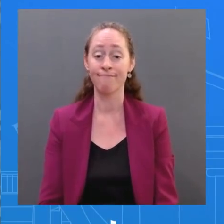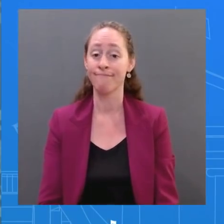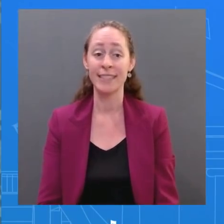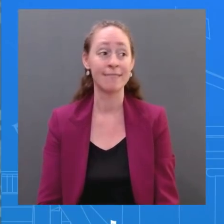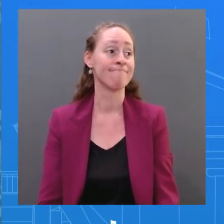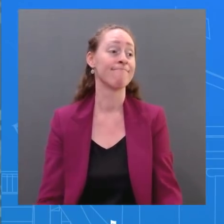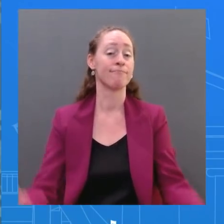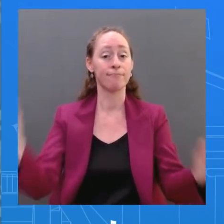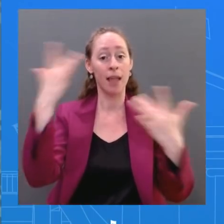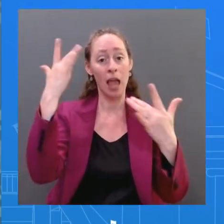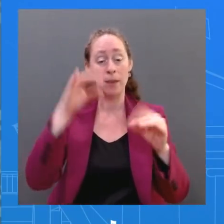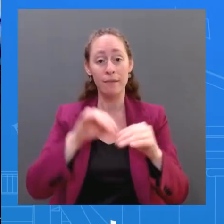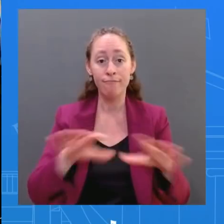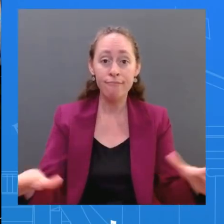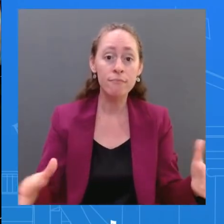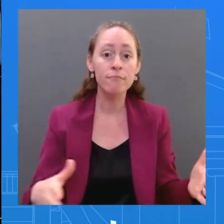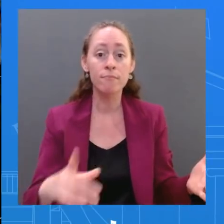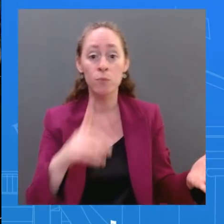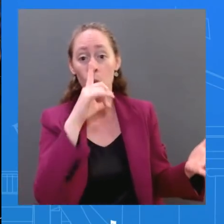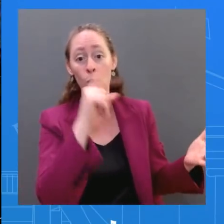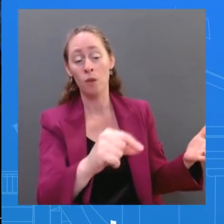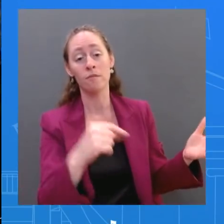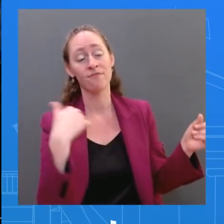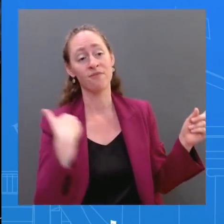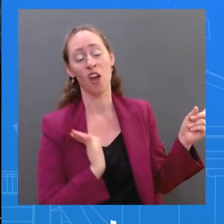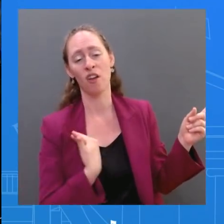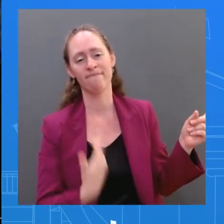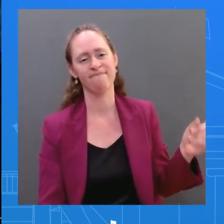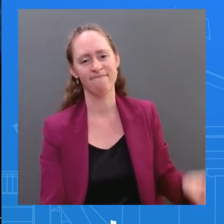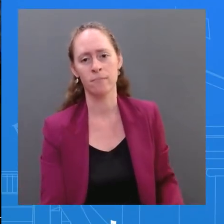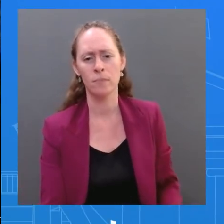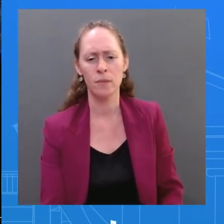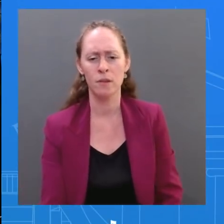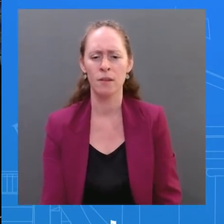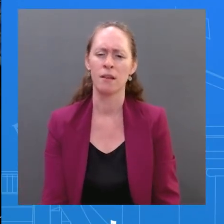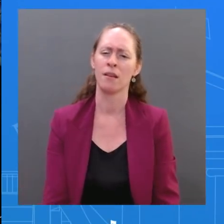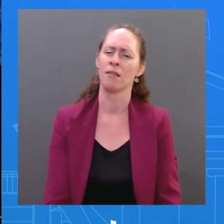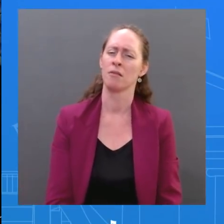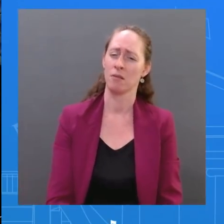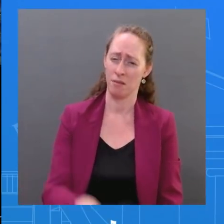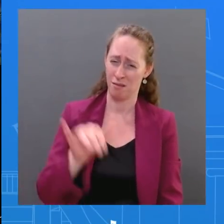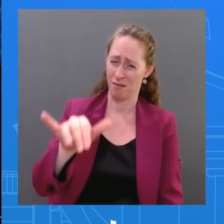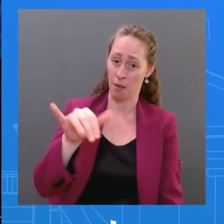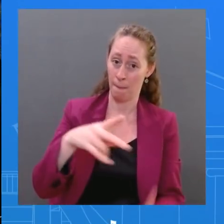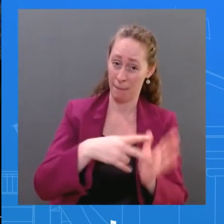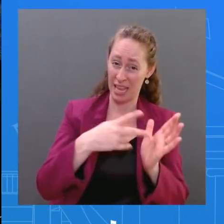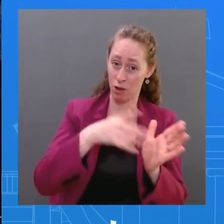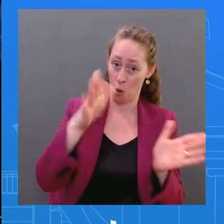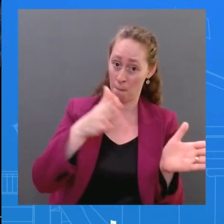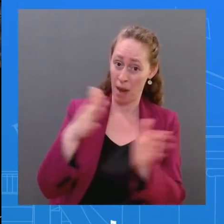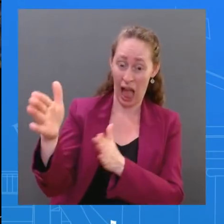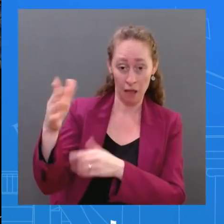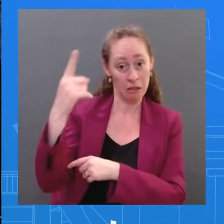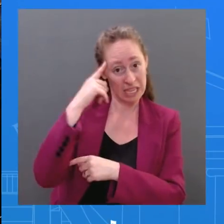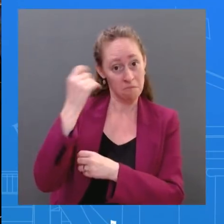The Press: So if you think that the -- your plan is popular with the American people, is it just that the plans are not being communicated properly,